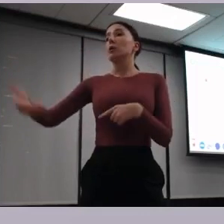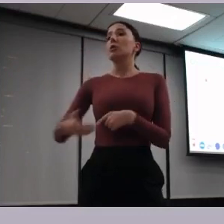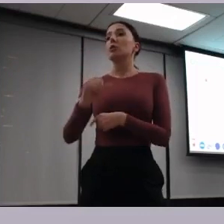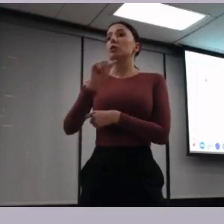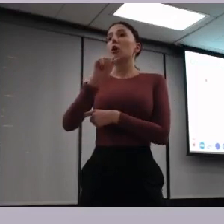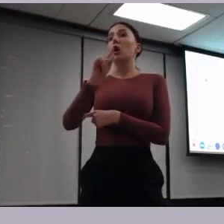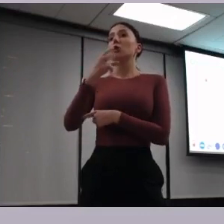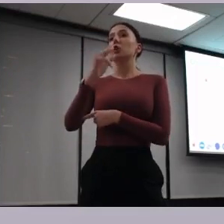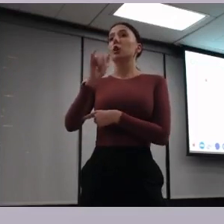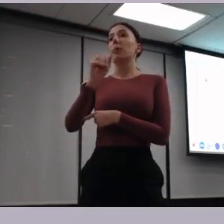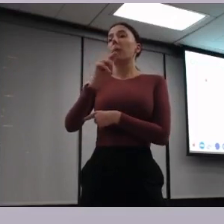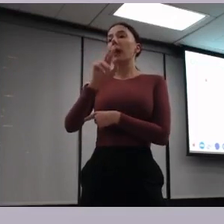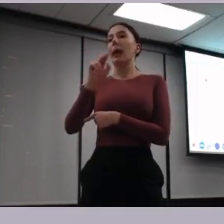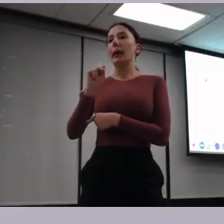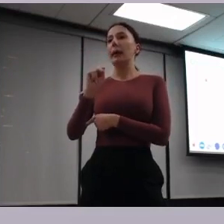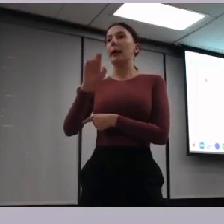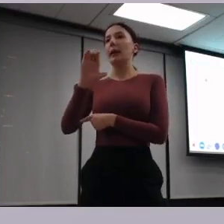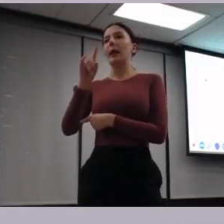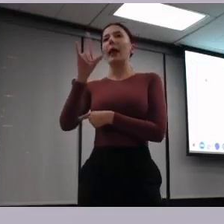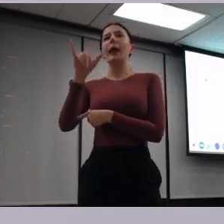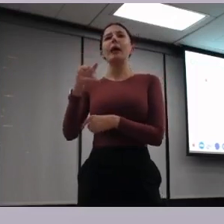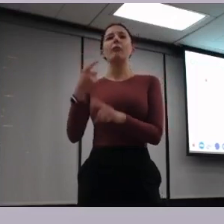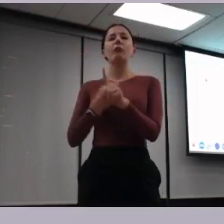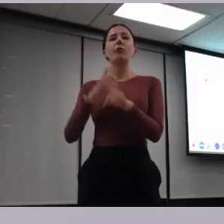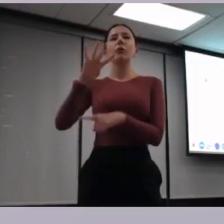from the 46 worked over Clay, Would you mind?